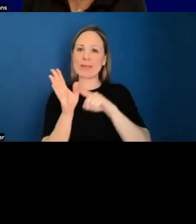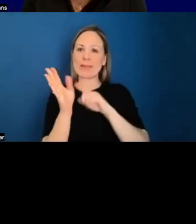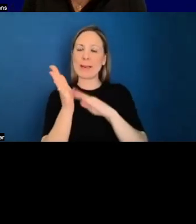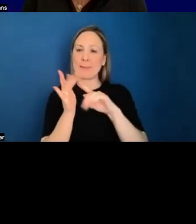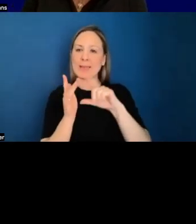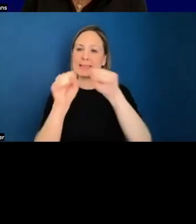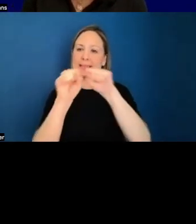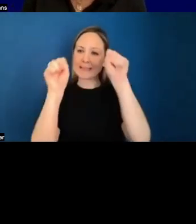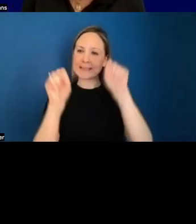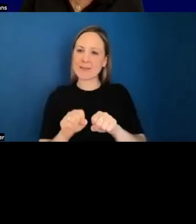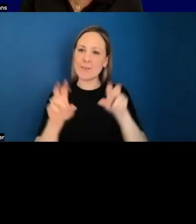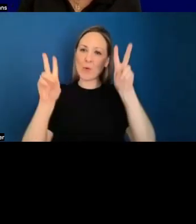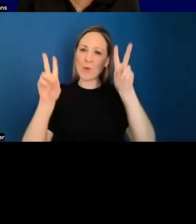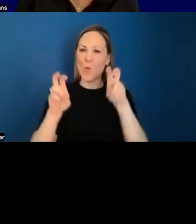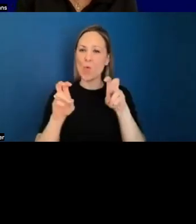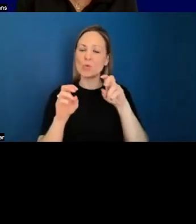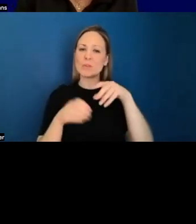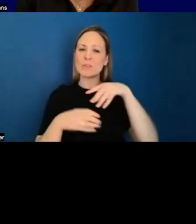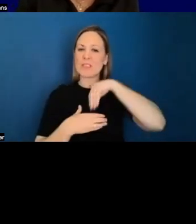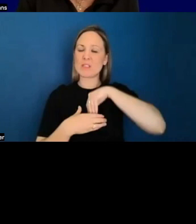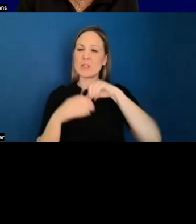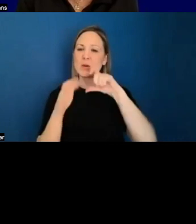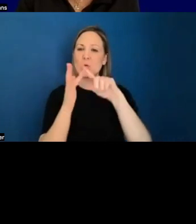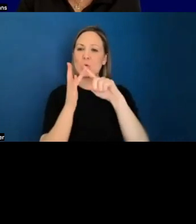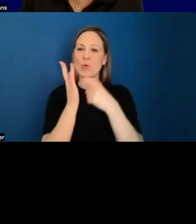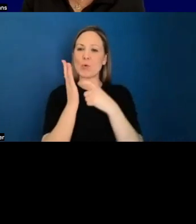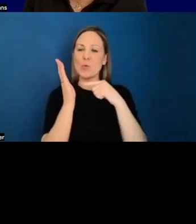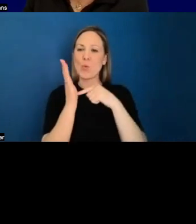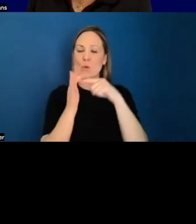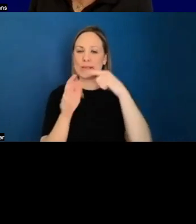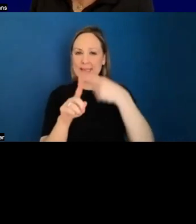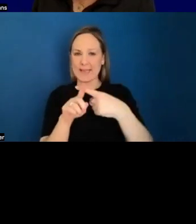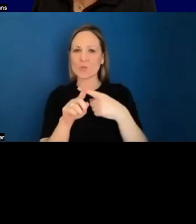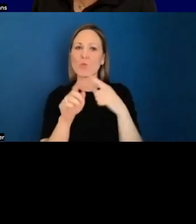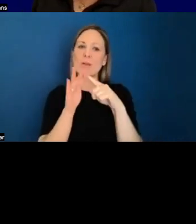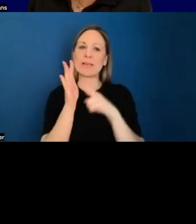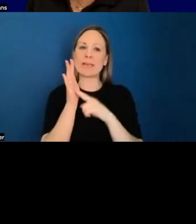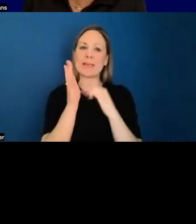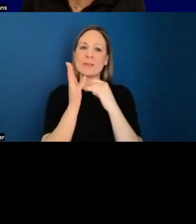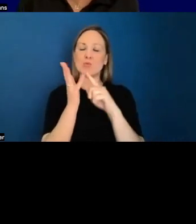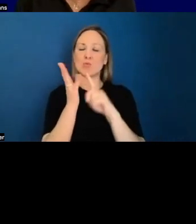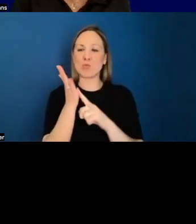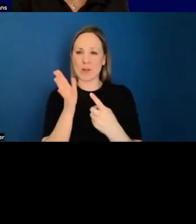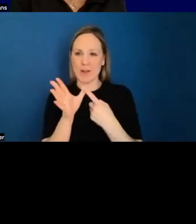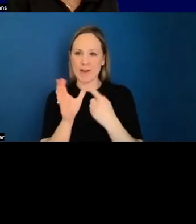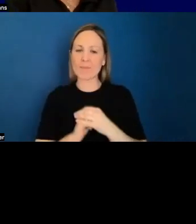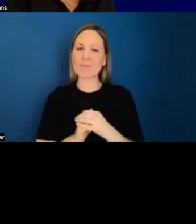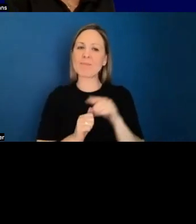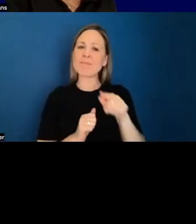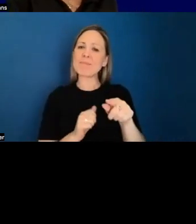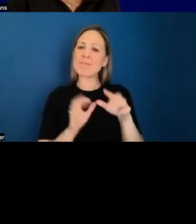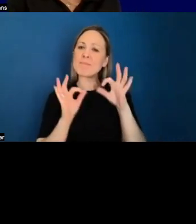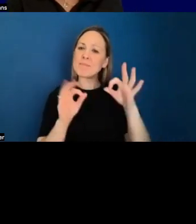this insula cortex or insula for short. It is especially important in the regulation of our